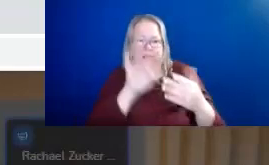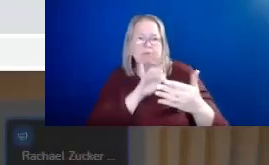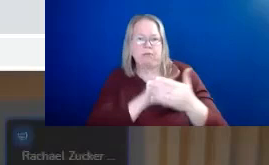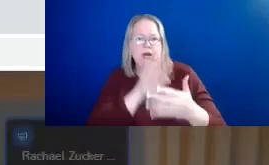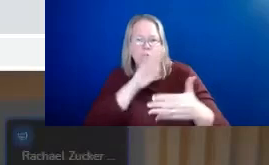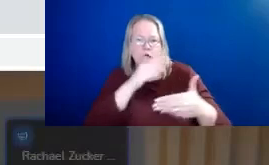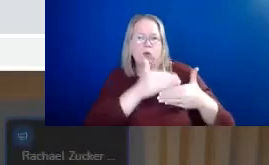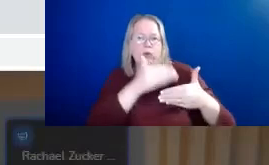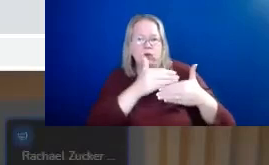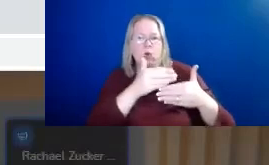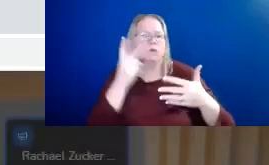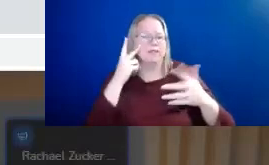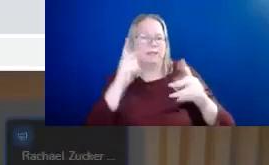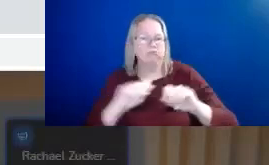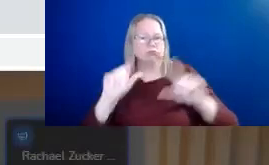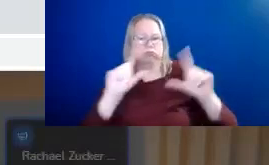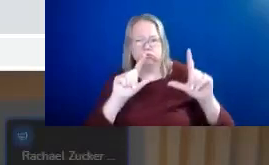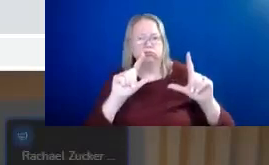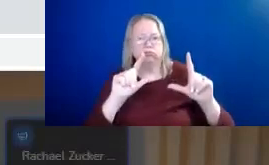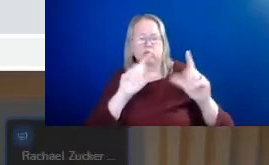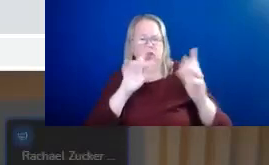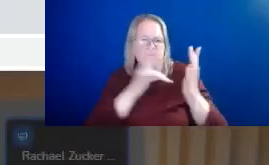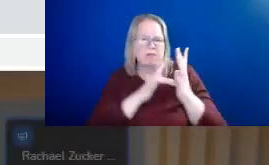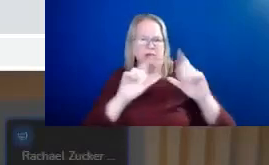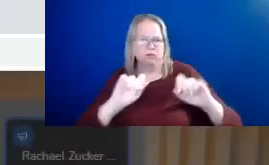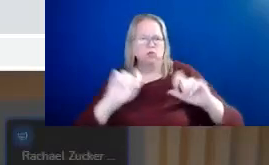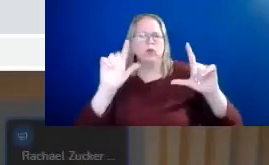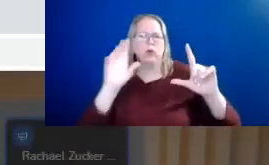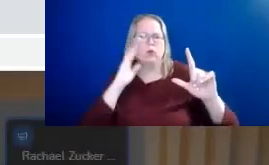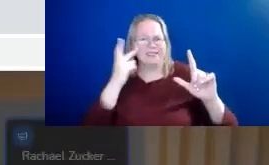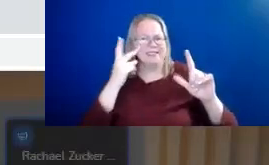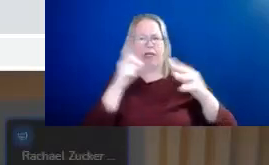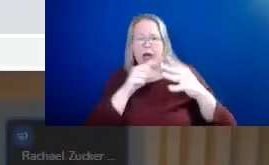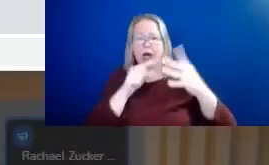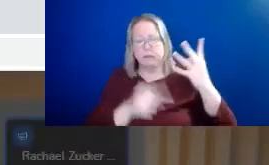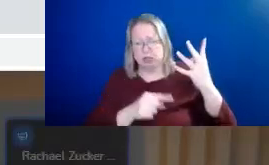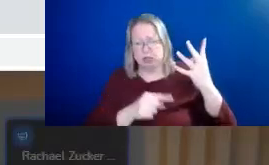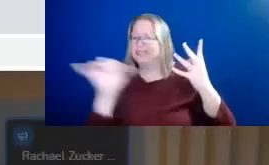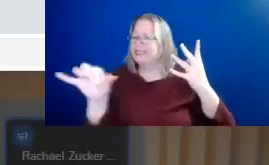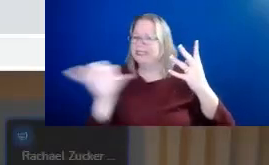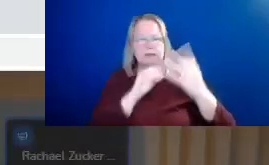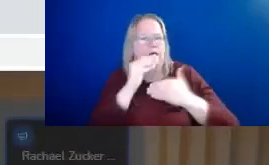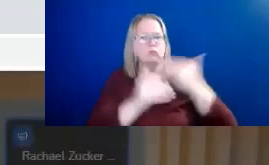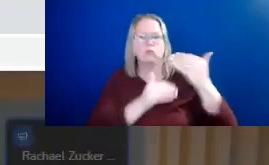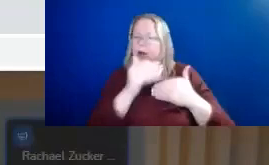12:29:02 It will be the same process 12:29:13 of entering, and clicking the